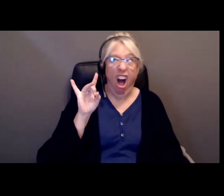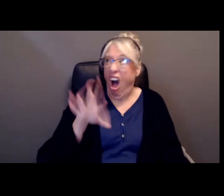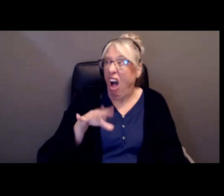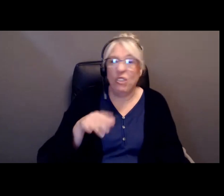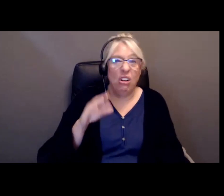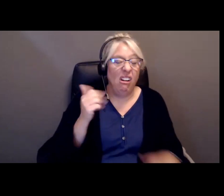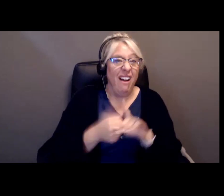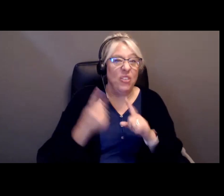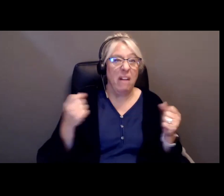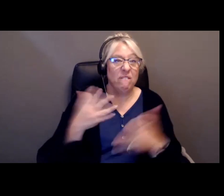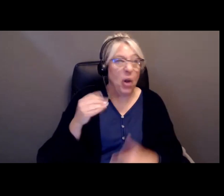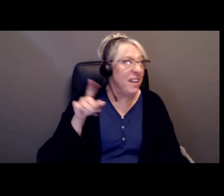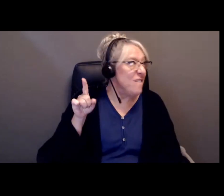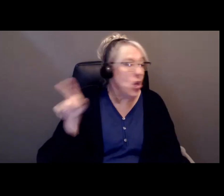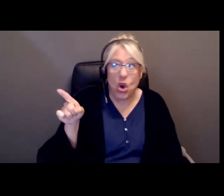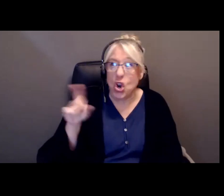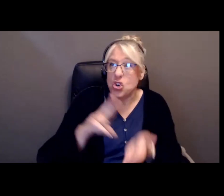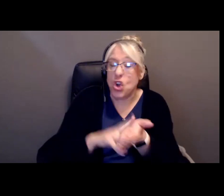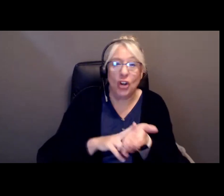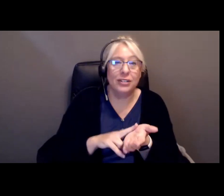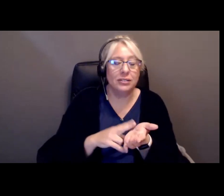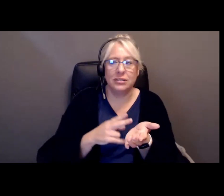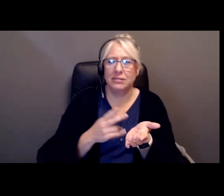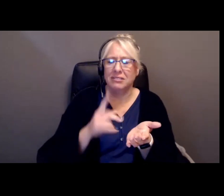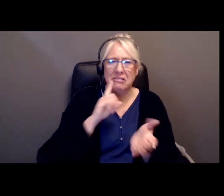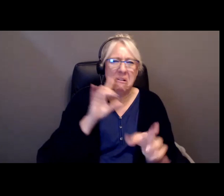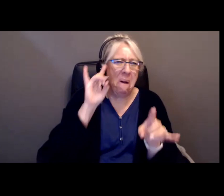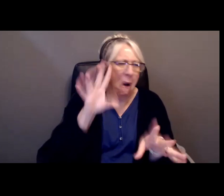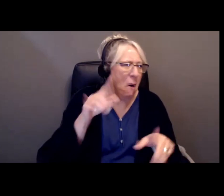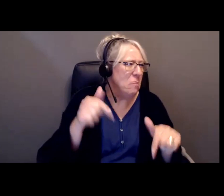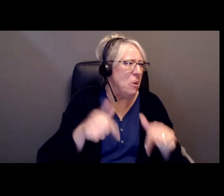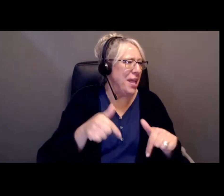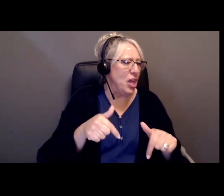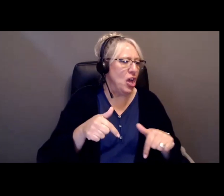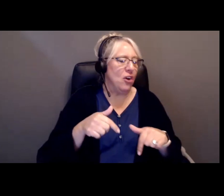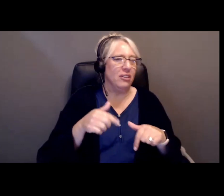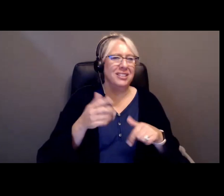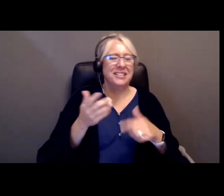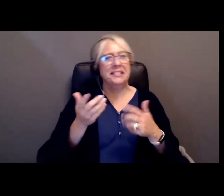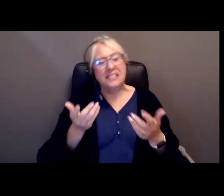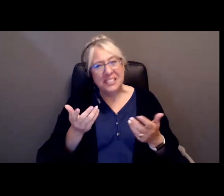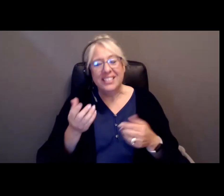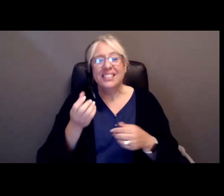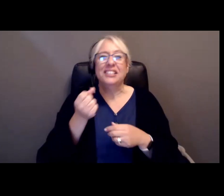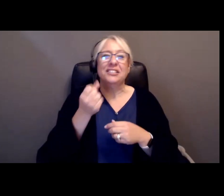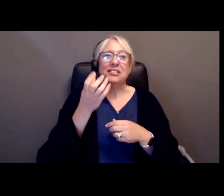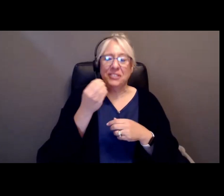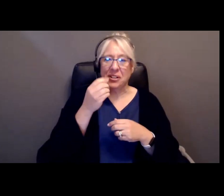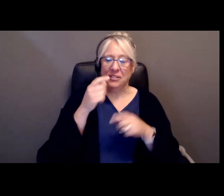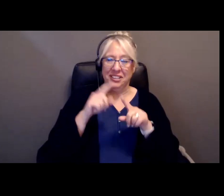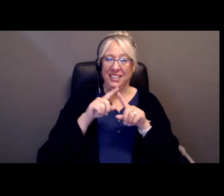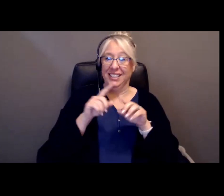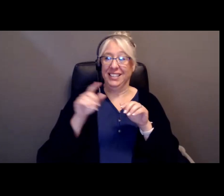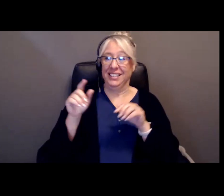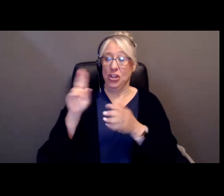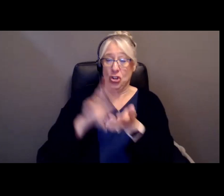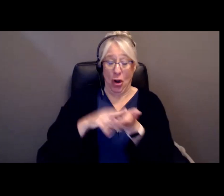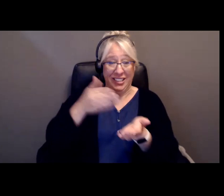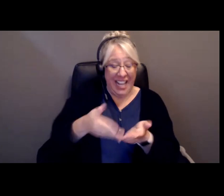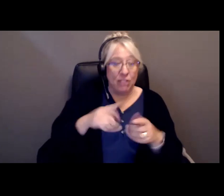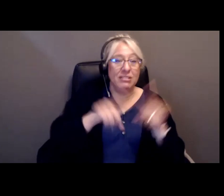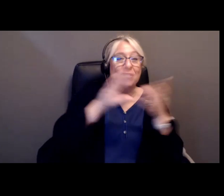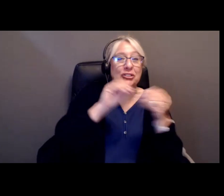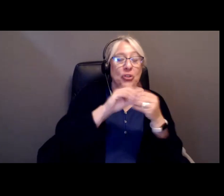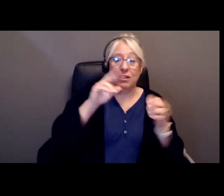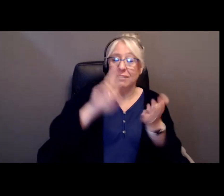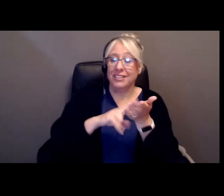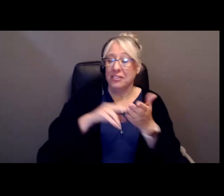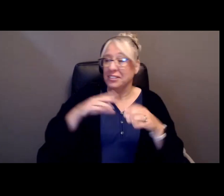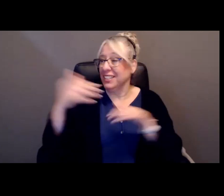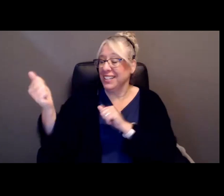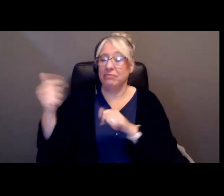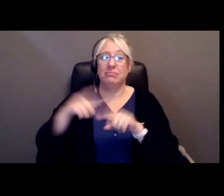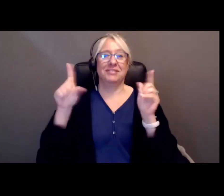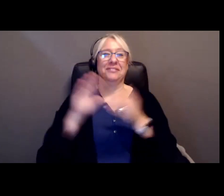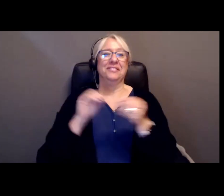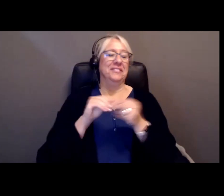of her. It's horrible here.” So, not just a little difference that you might get. And I think often